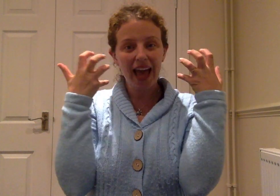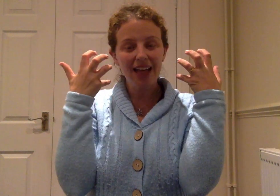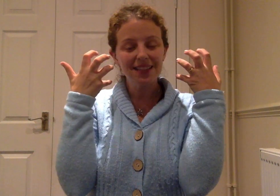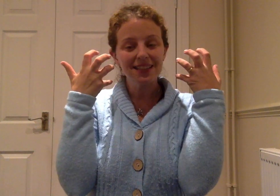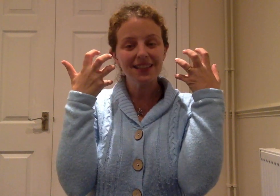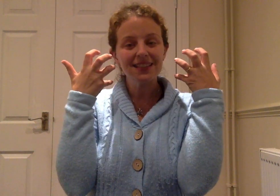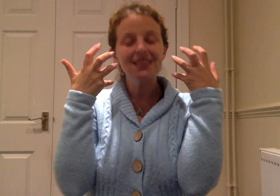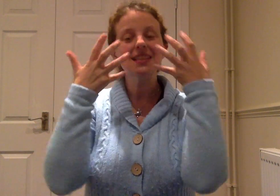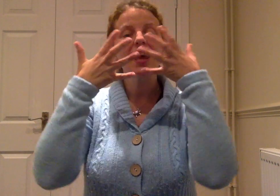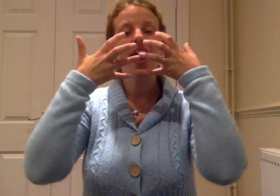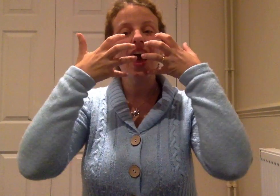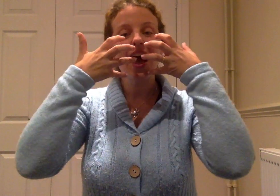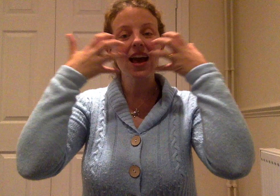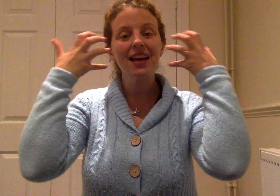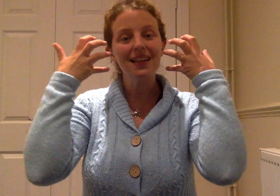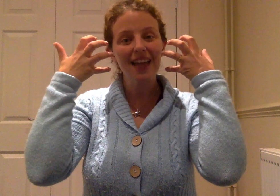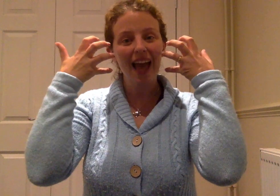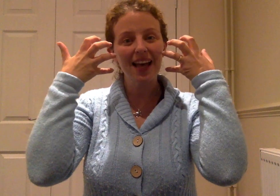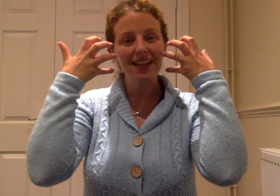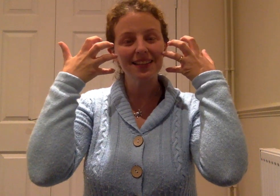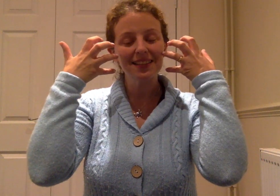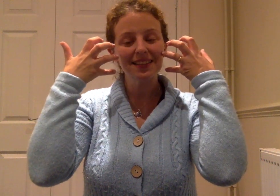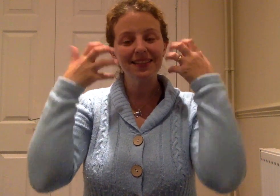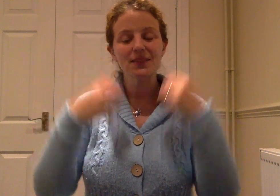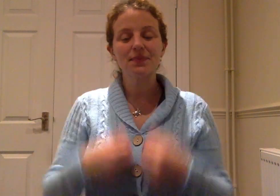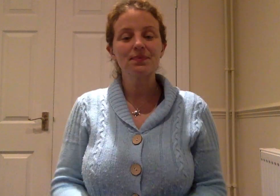Cat